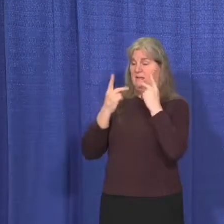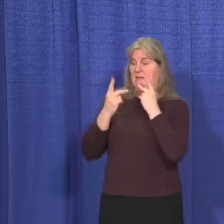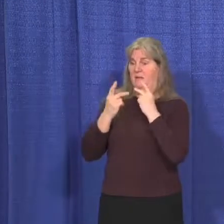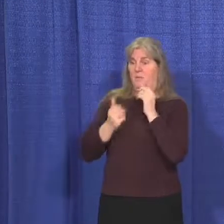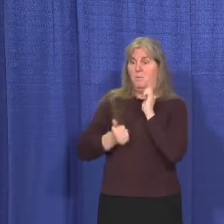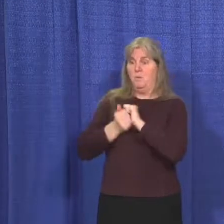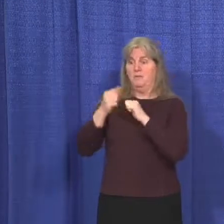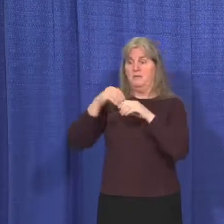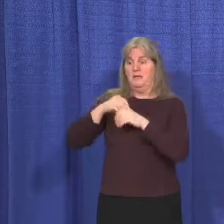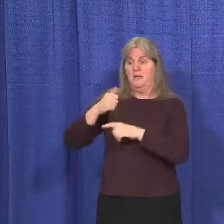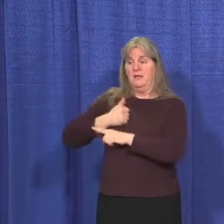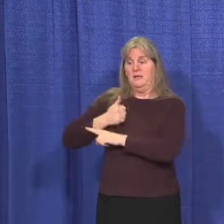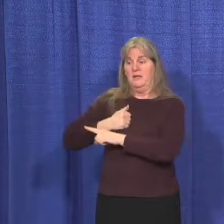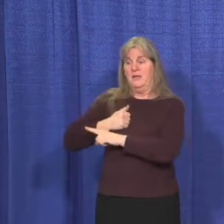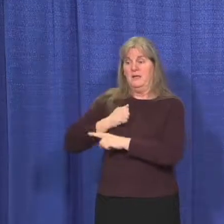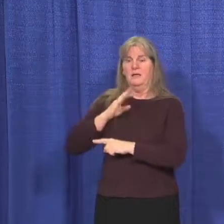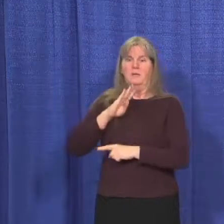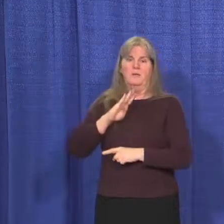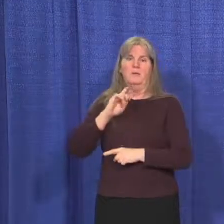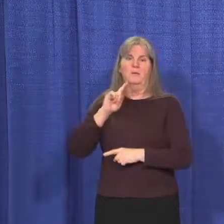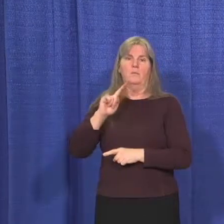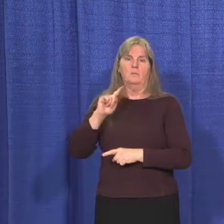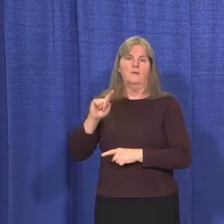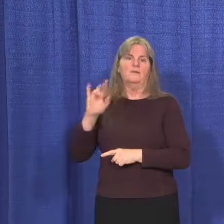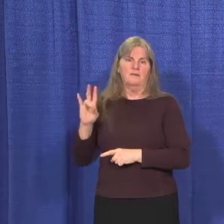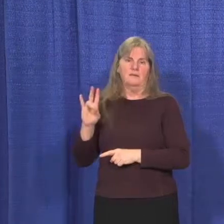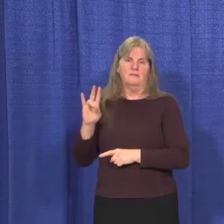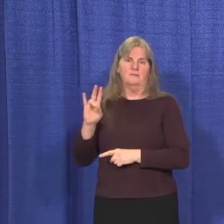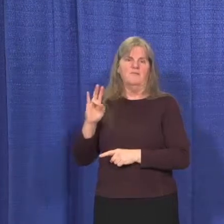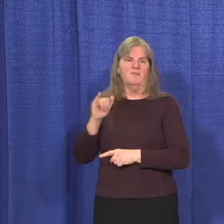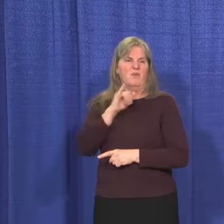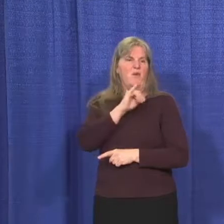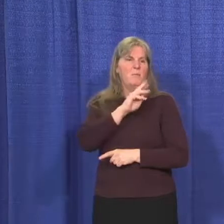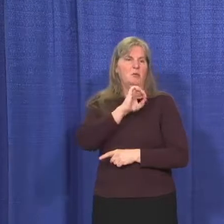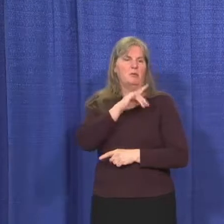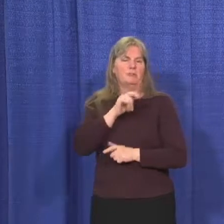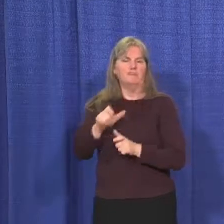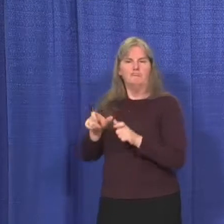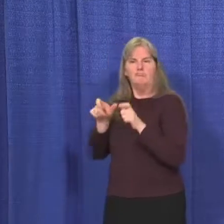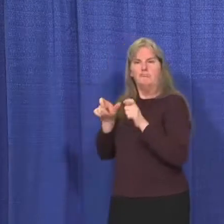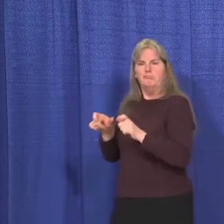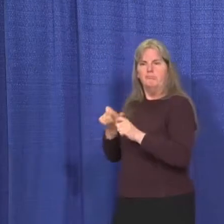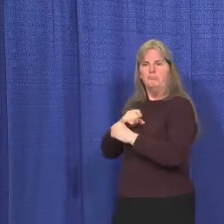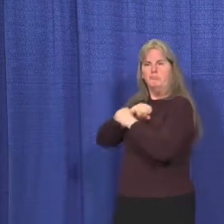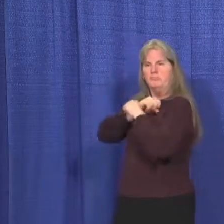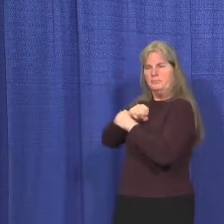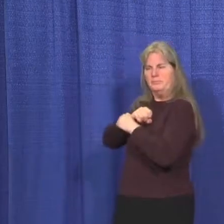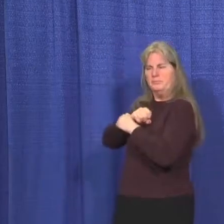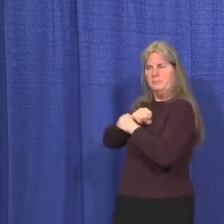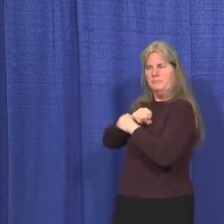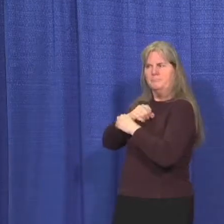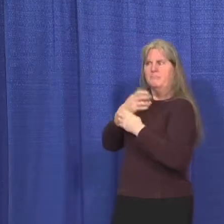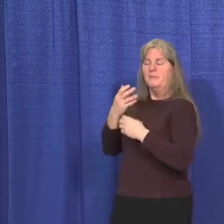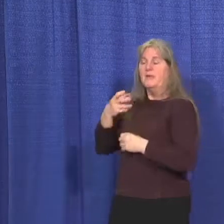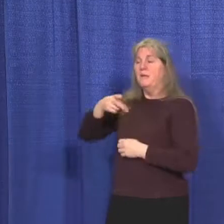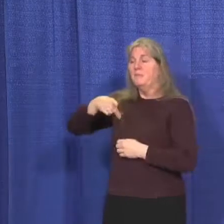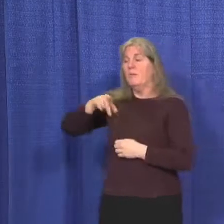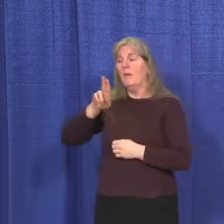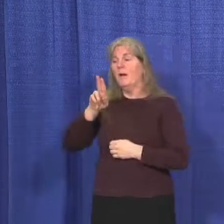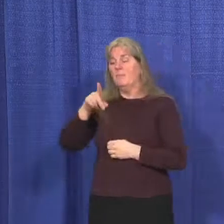the dominant variant, B117, the vaccine shows good production. We don't know as much against P1.